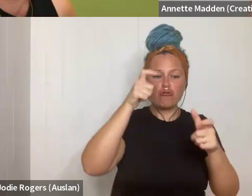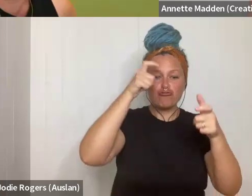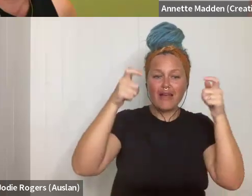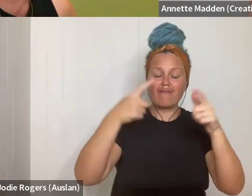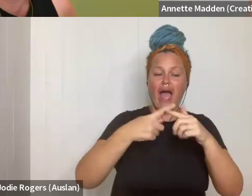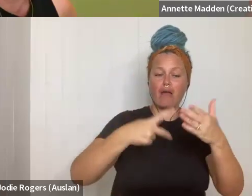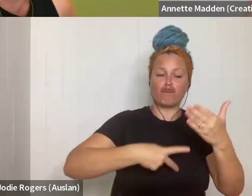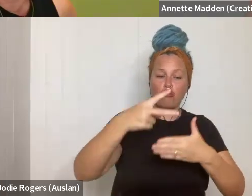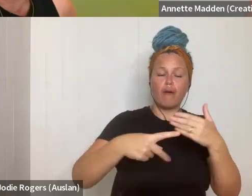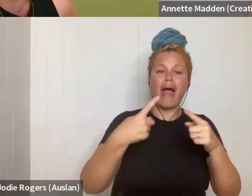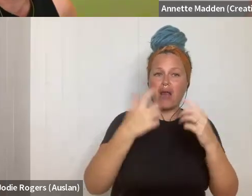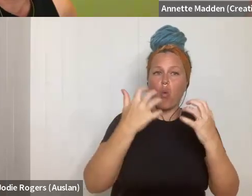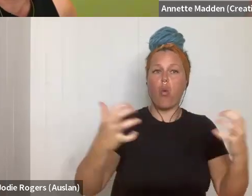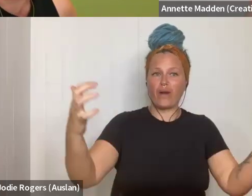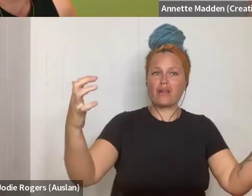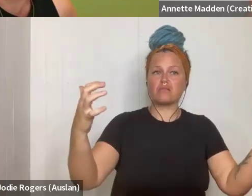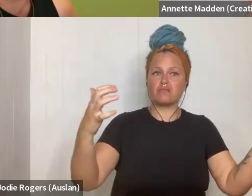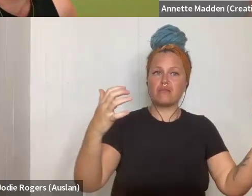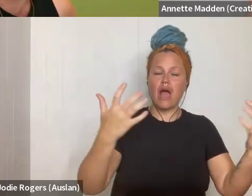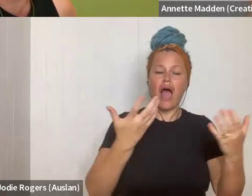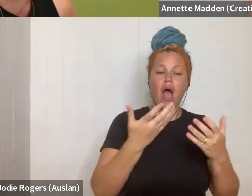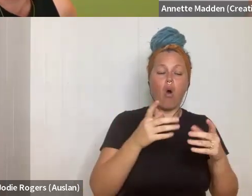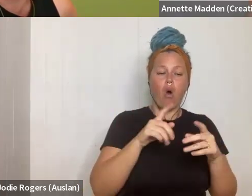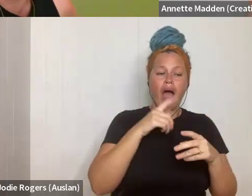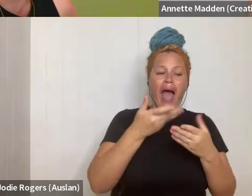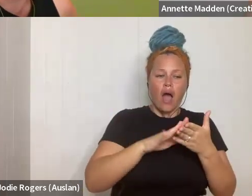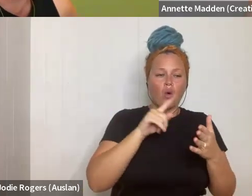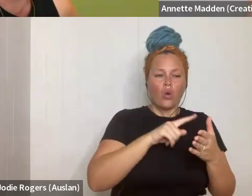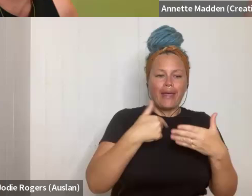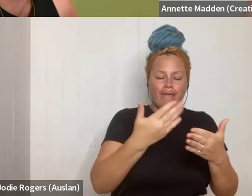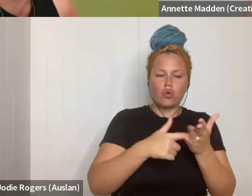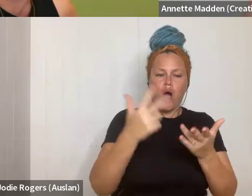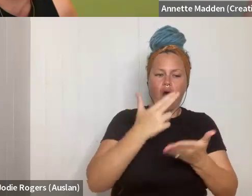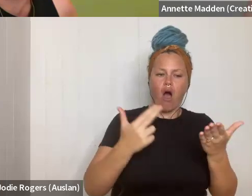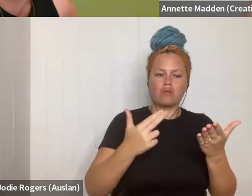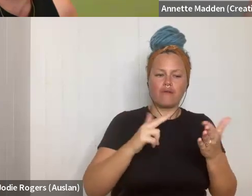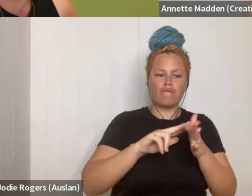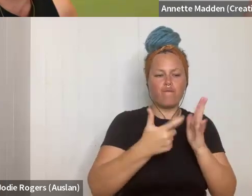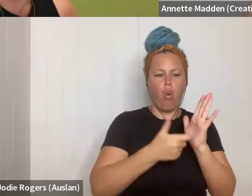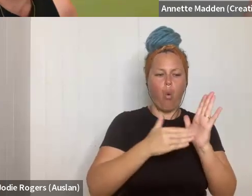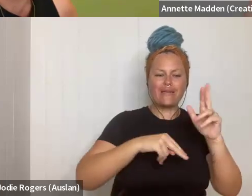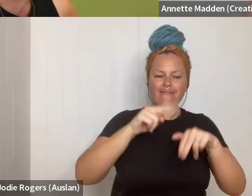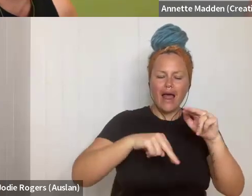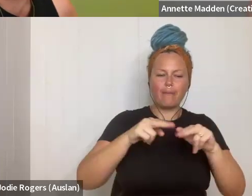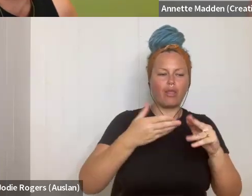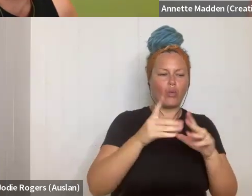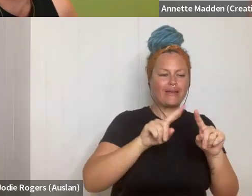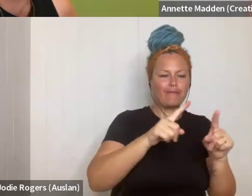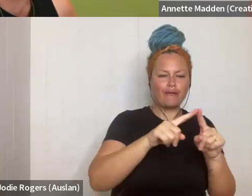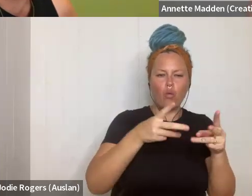there are four points that they will consider in that frame. One is around how is it contributing to increased diversity?